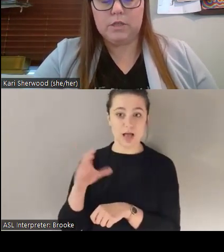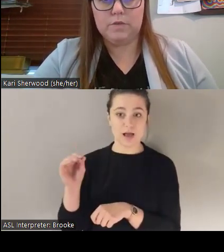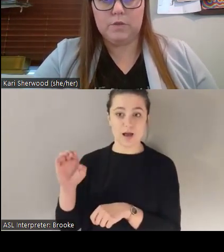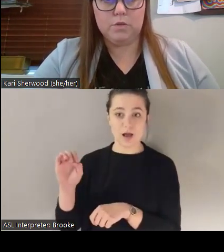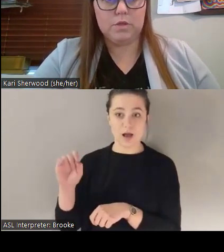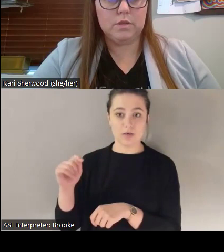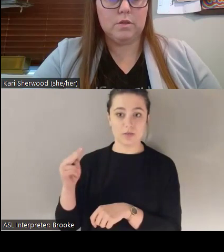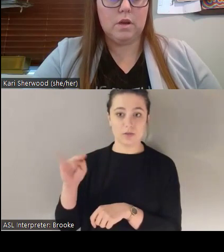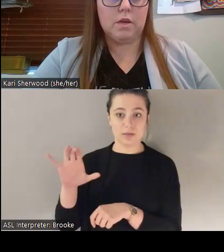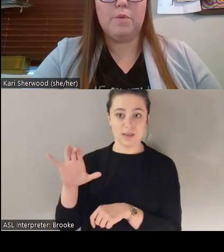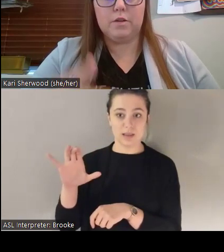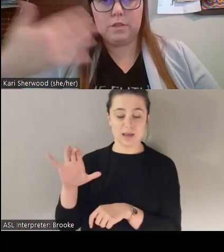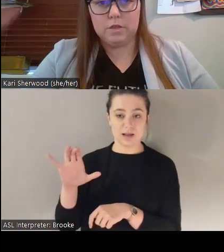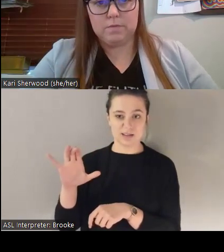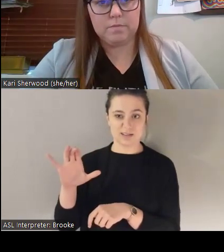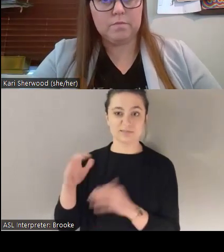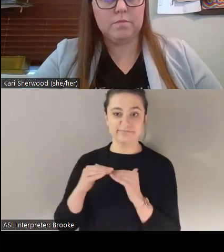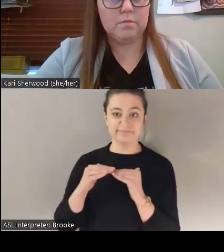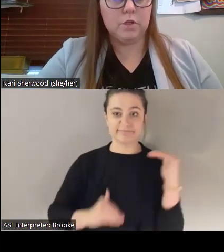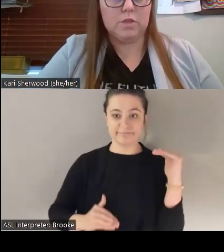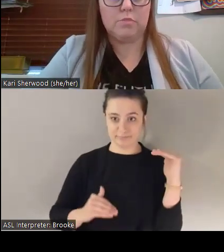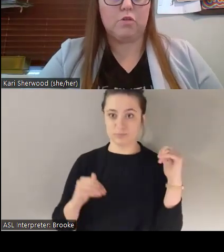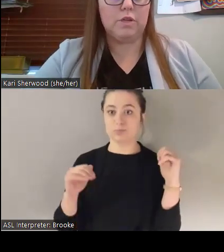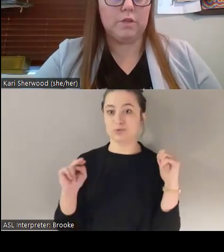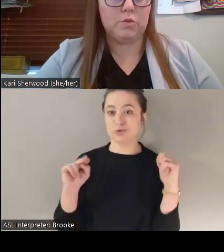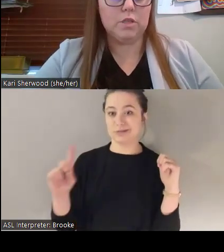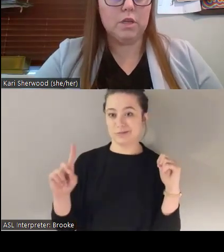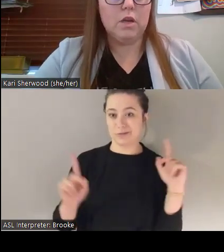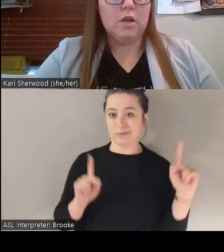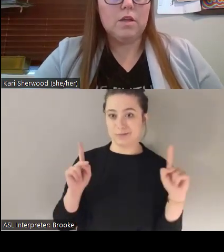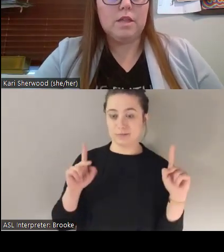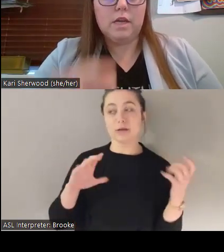neurodivergent individuals compared to neurotypical individuals.